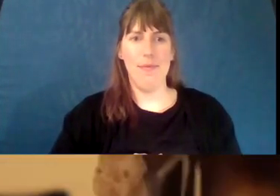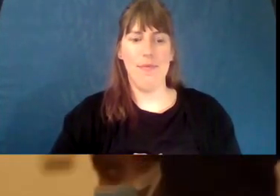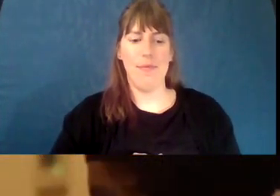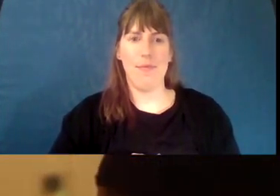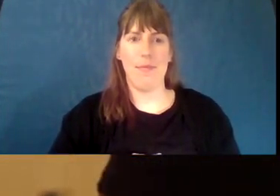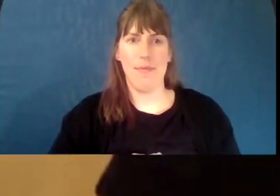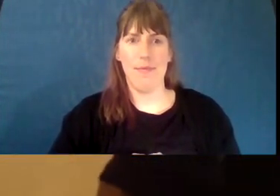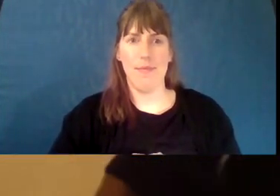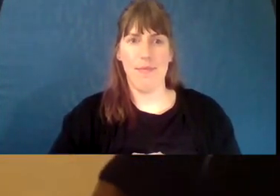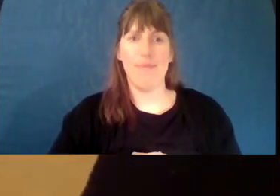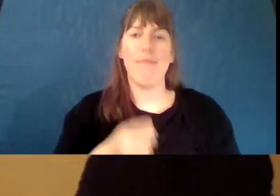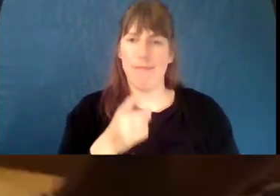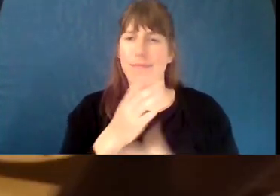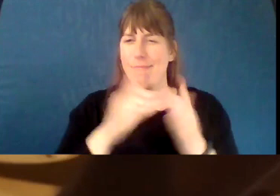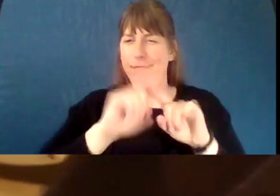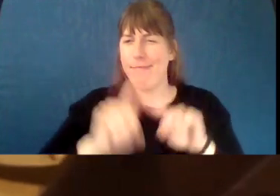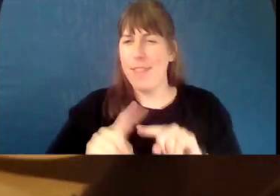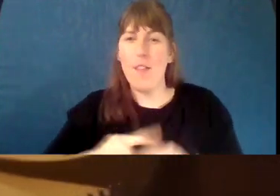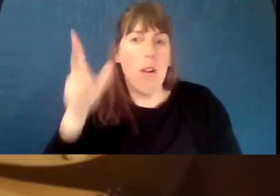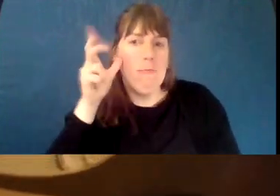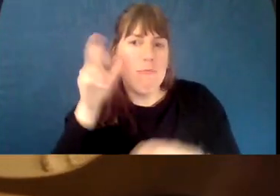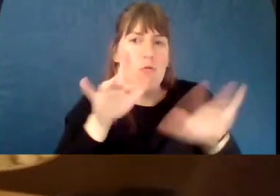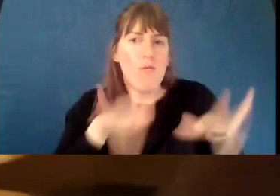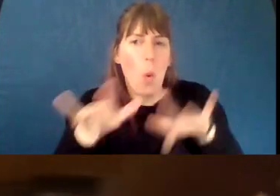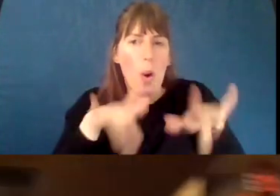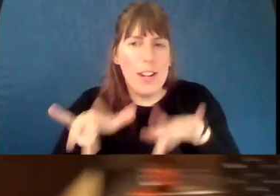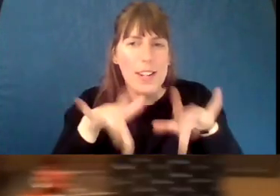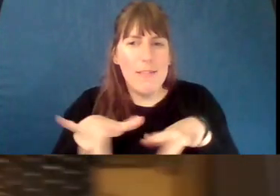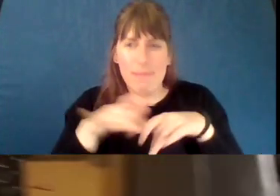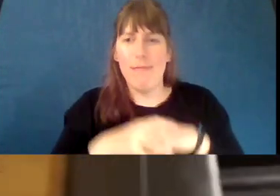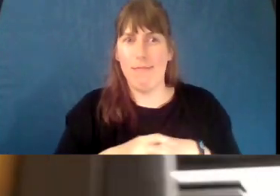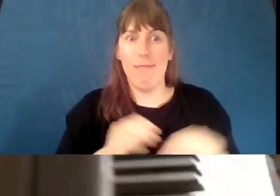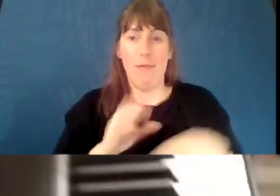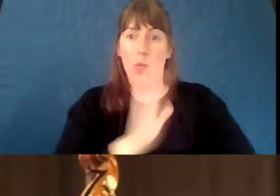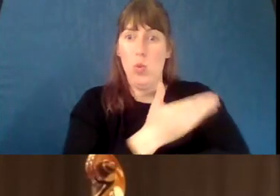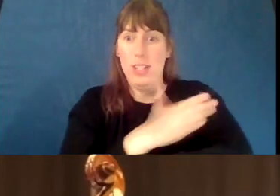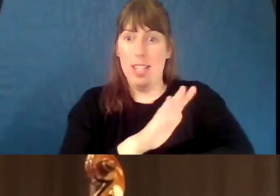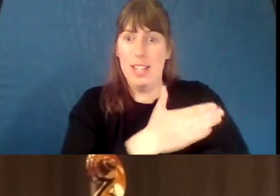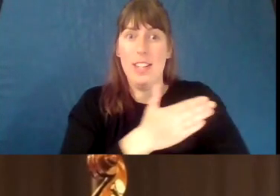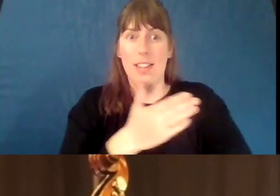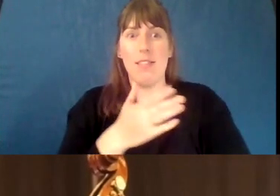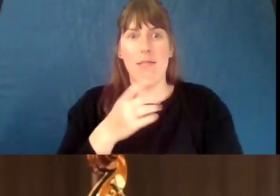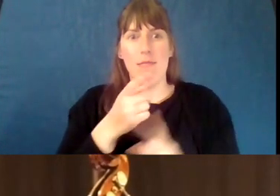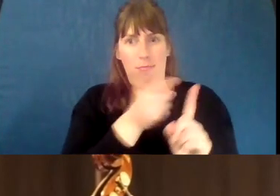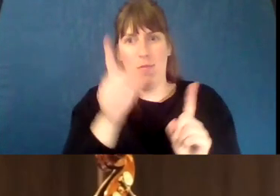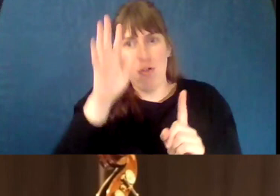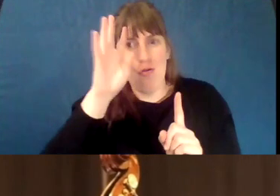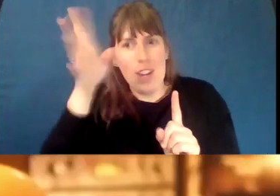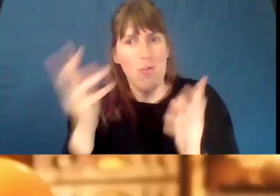And here are some excerpts from the recording session with the music that was created for this exhibition.